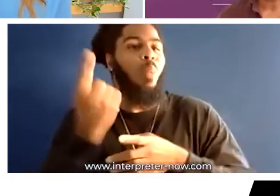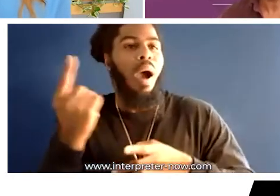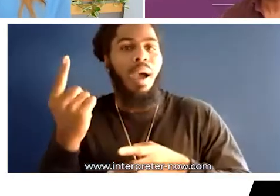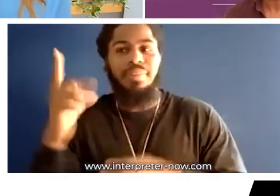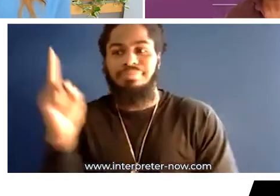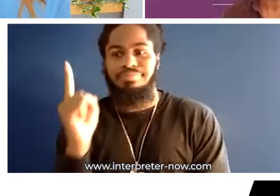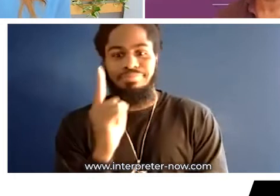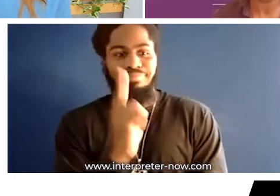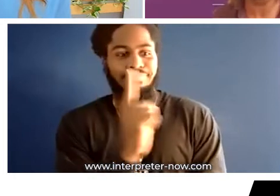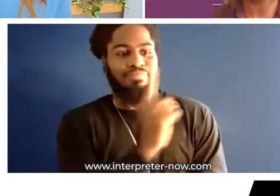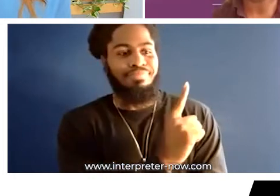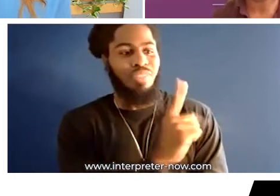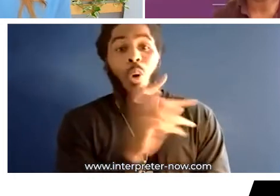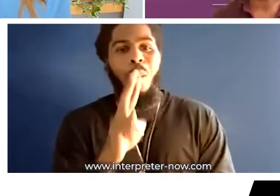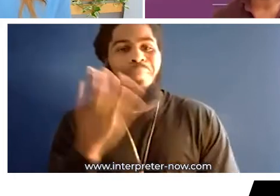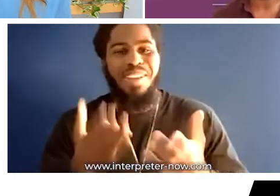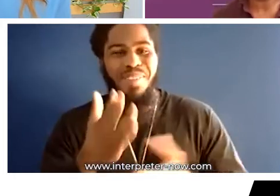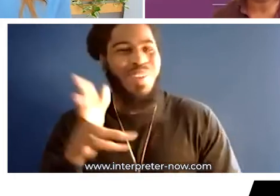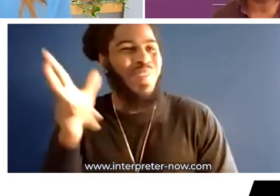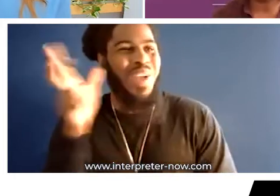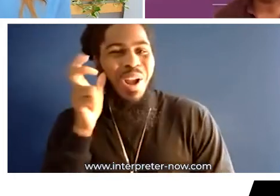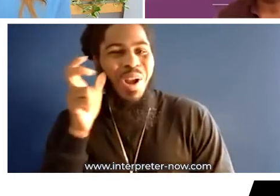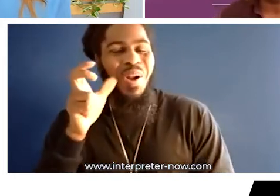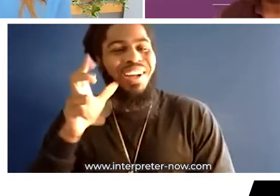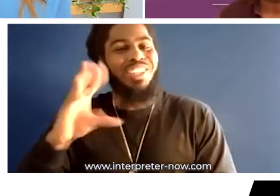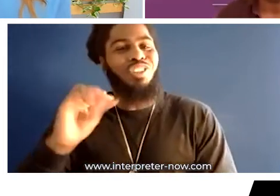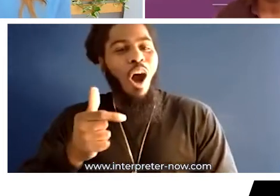You may hear a dog bark in the background or another pet make certain noise.